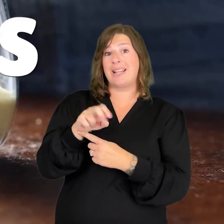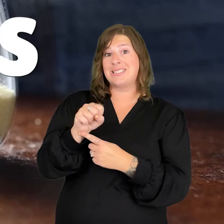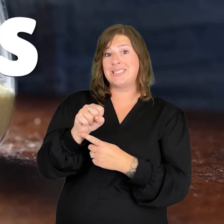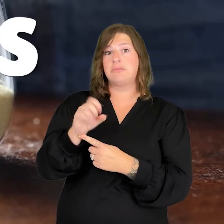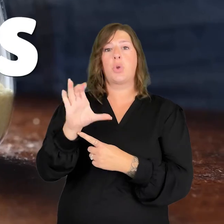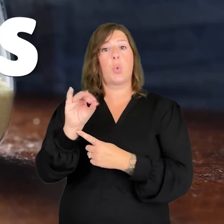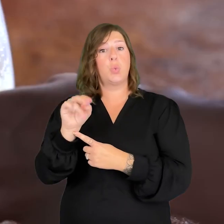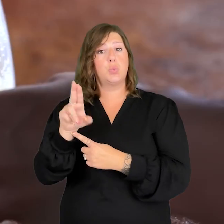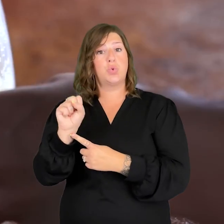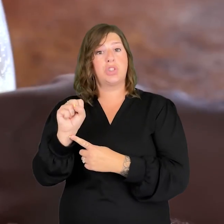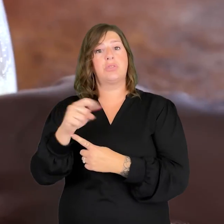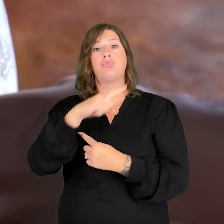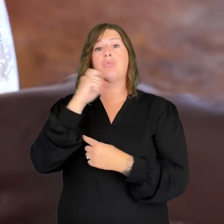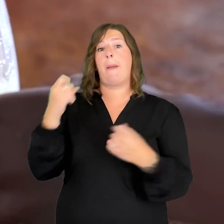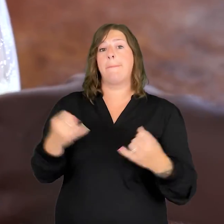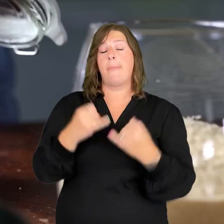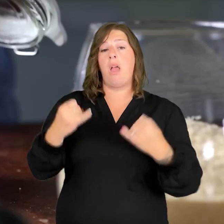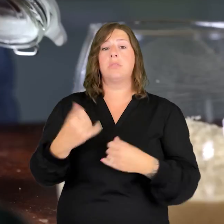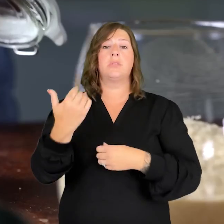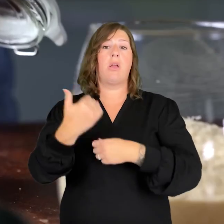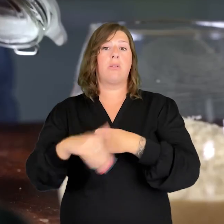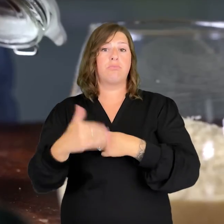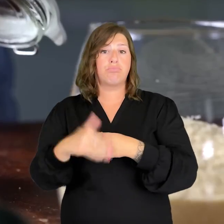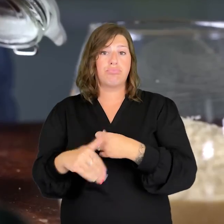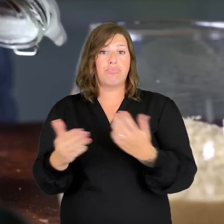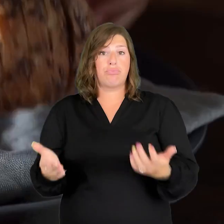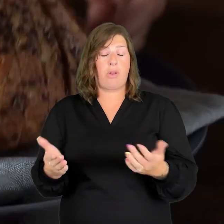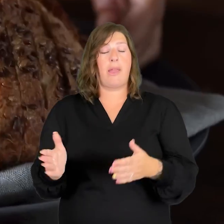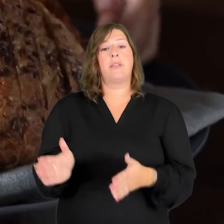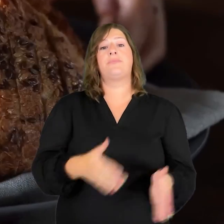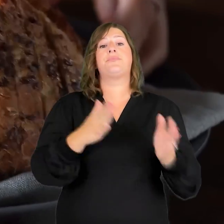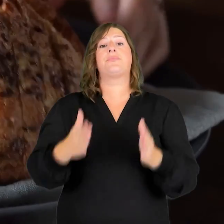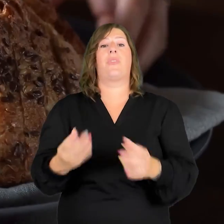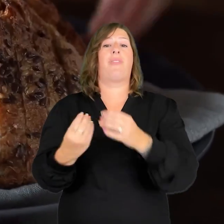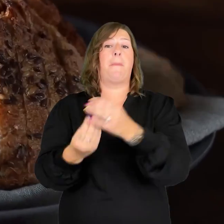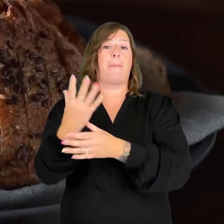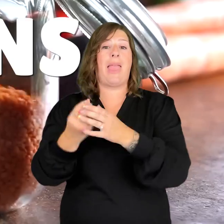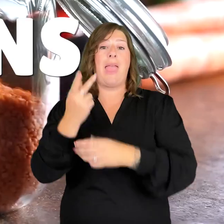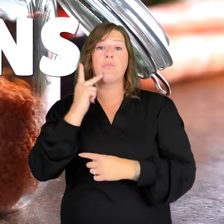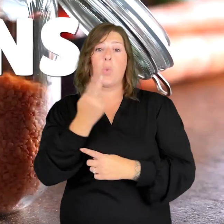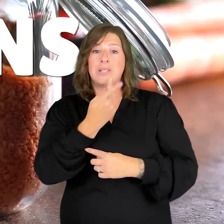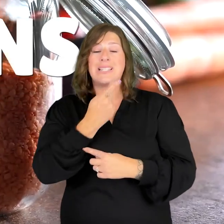greens, some couscous, some dry pasta, and some bread. And then there are plant proteins.